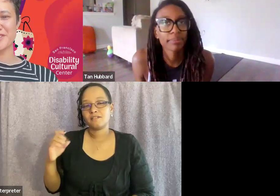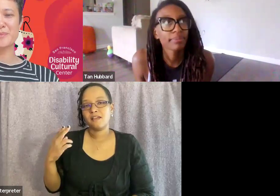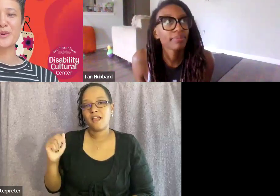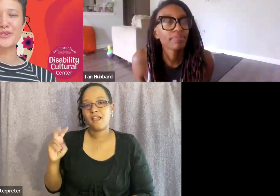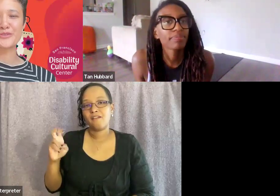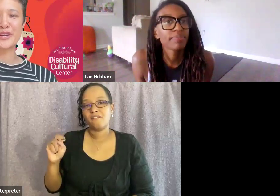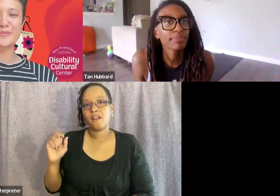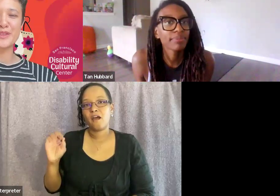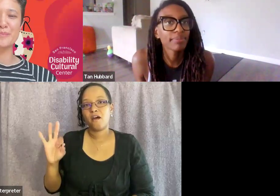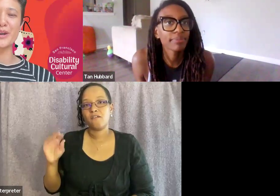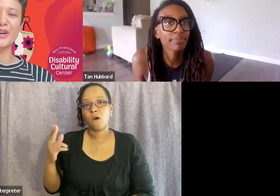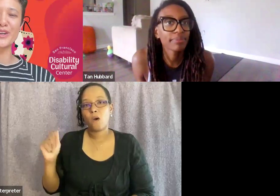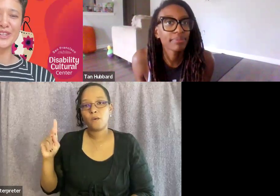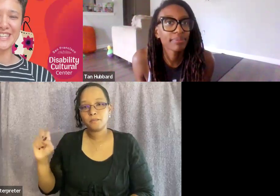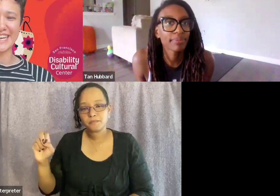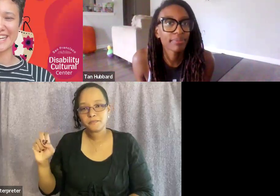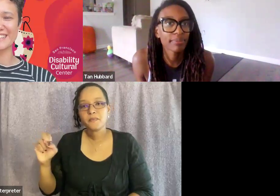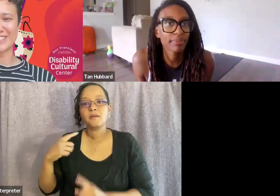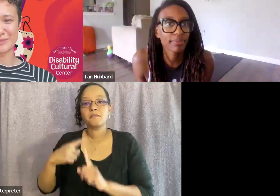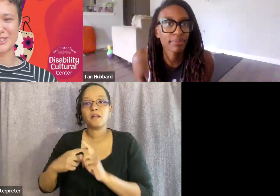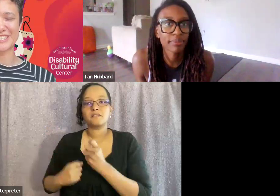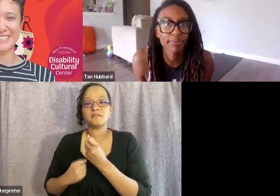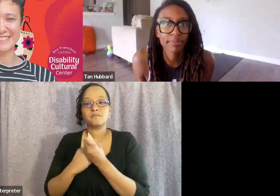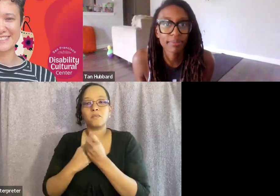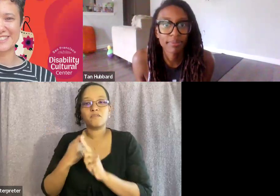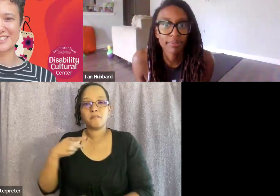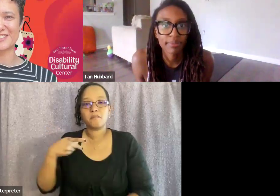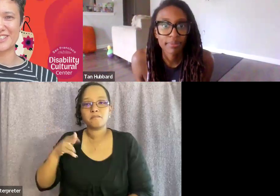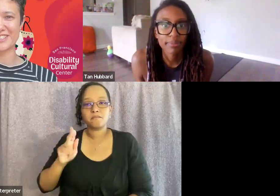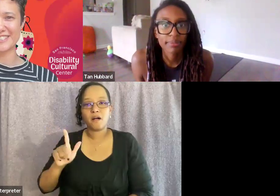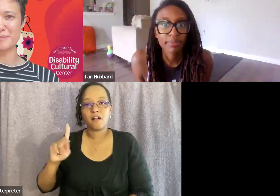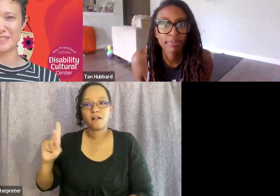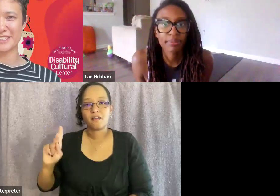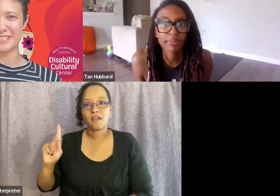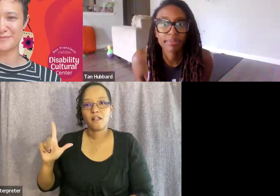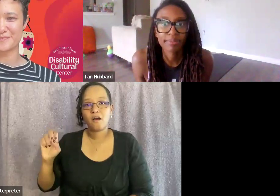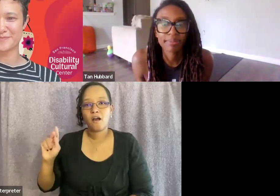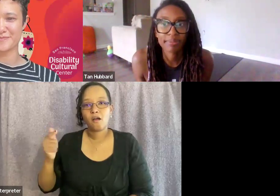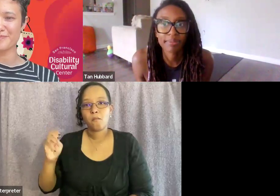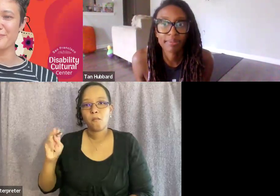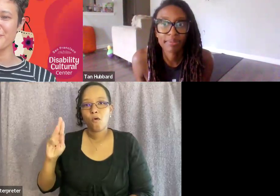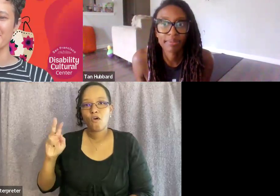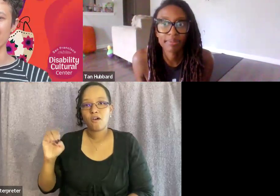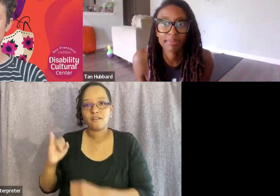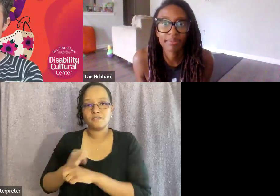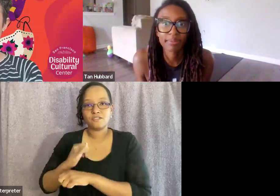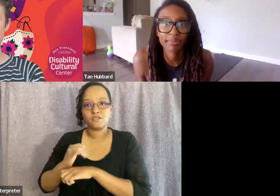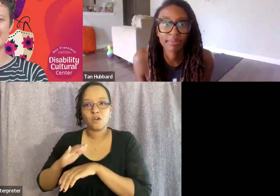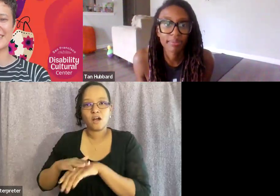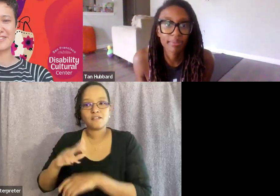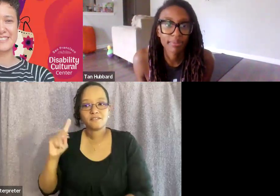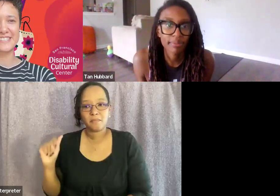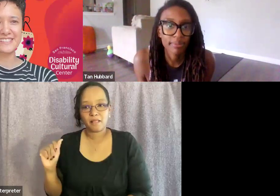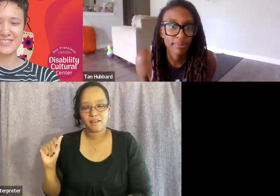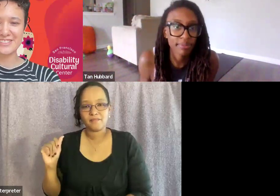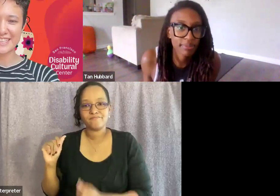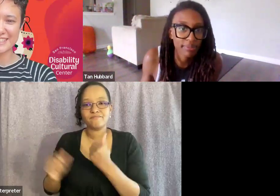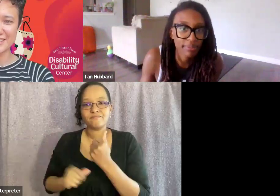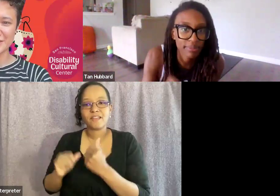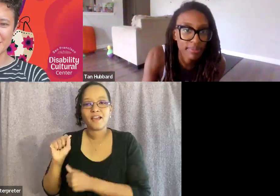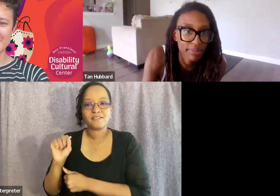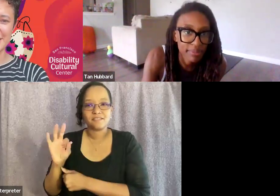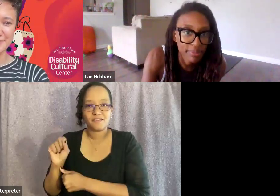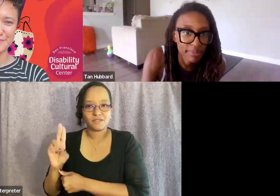with support from The Paul K. Longmore Institute on Disability at San Francisco State University,